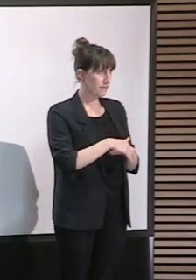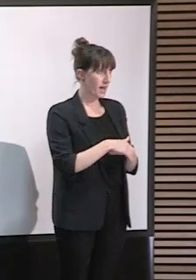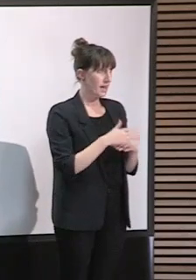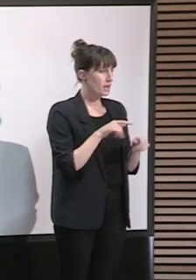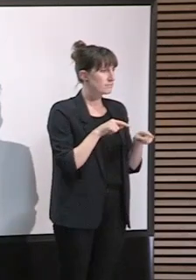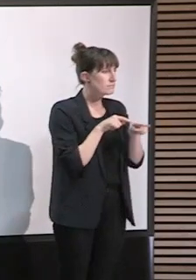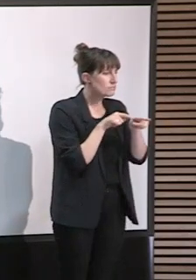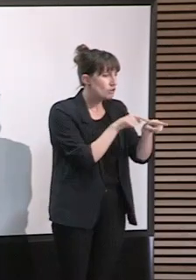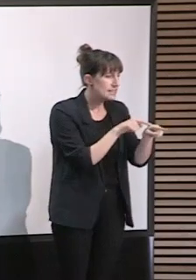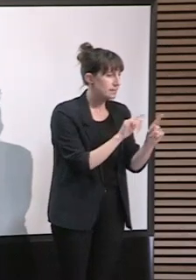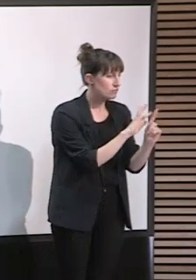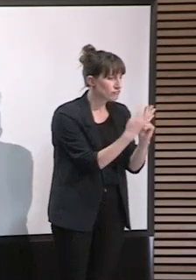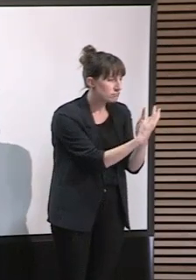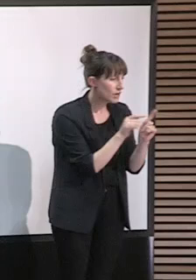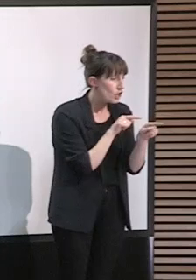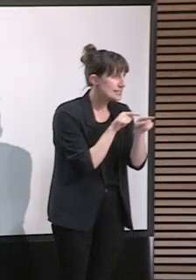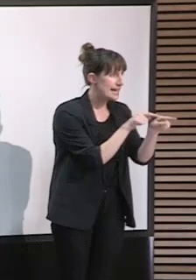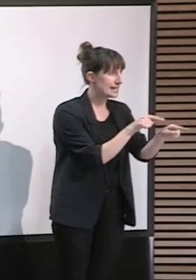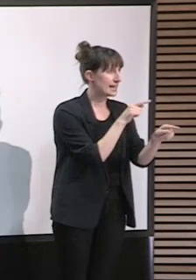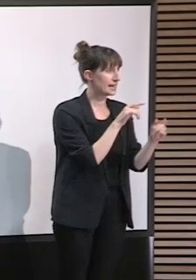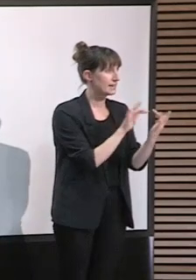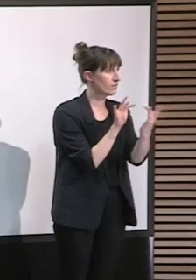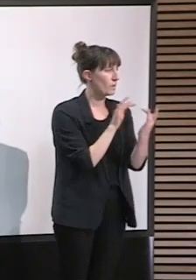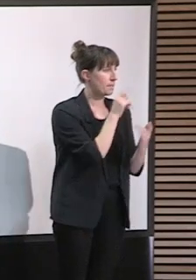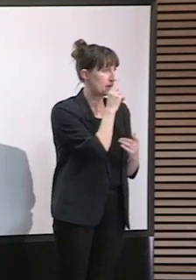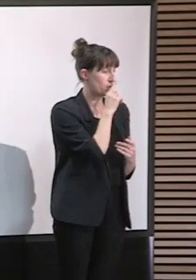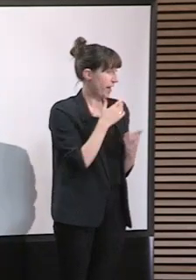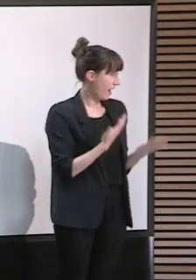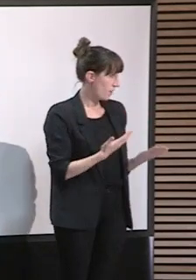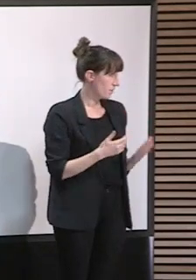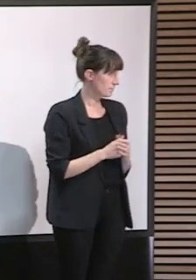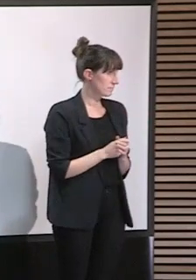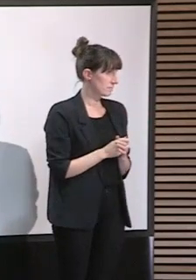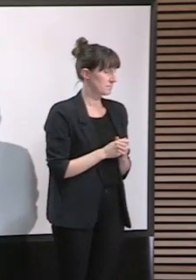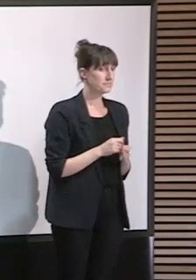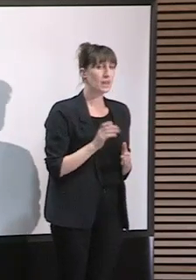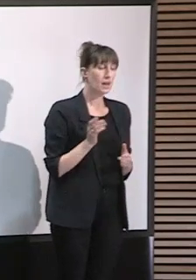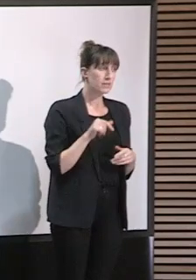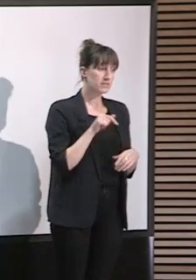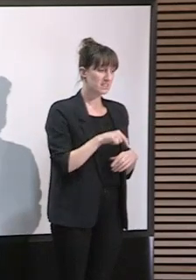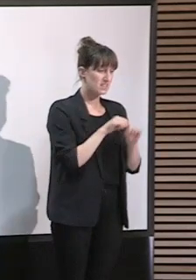How are contact tracing systems hold up, can they cope with more demand?